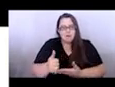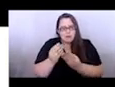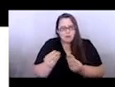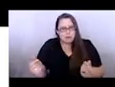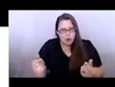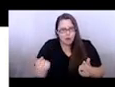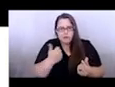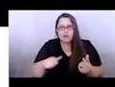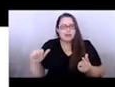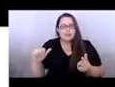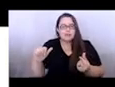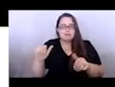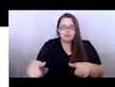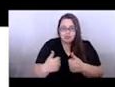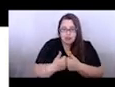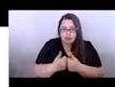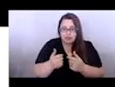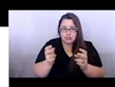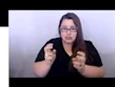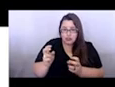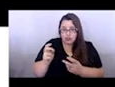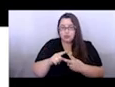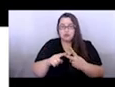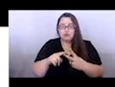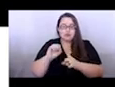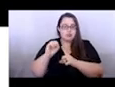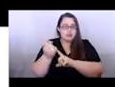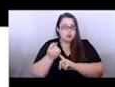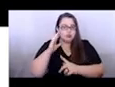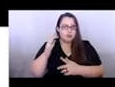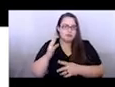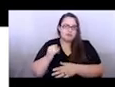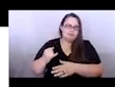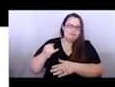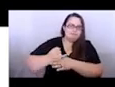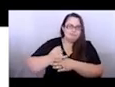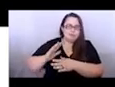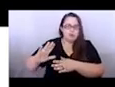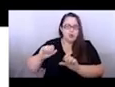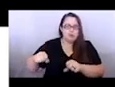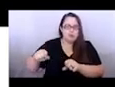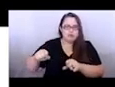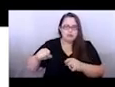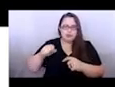any challenging issues or situations that may be interfering with their ability to complete their academic goals.